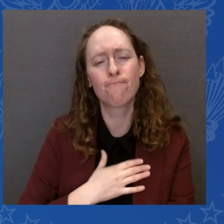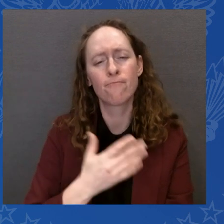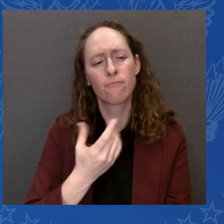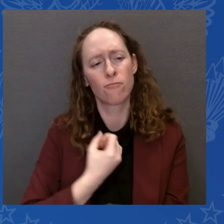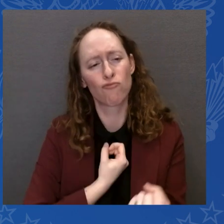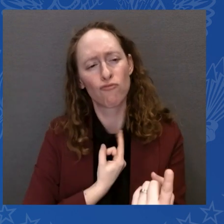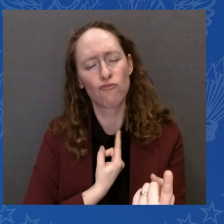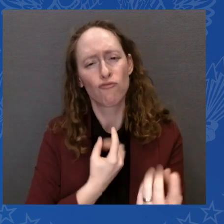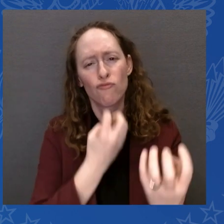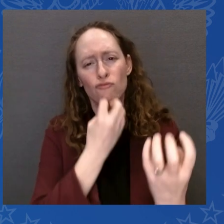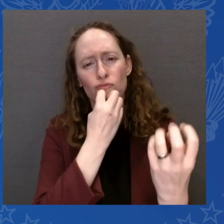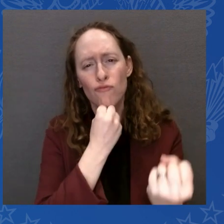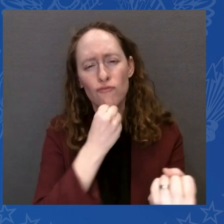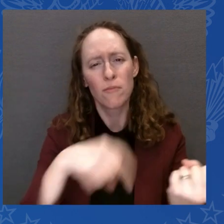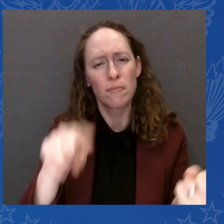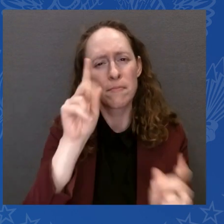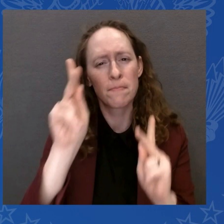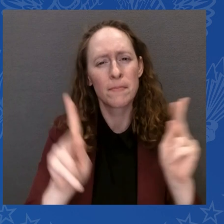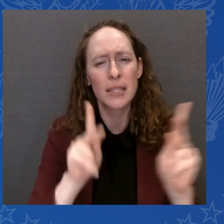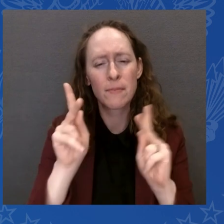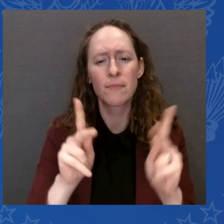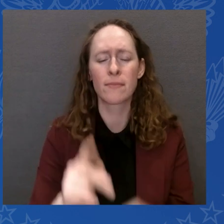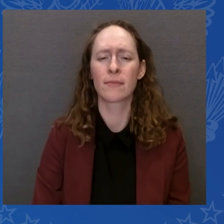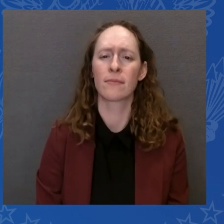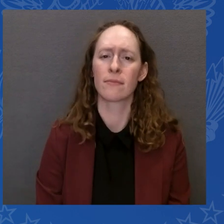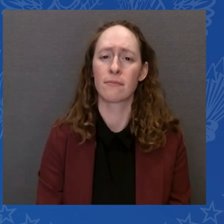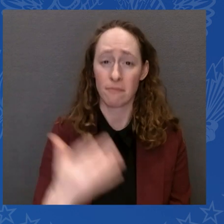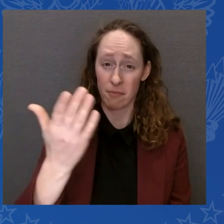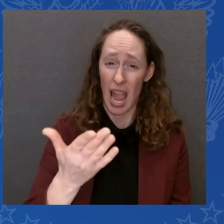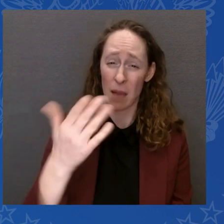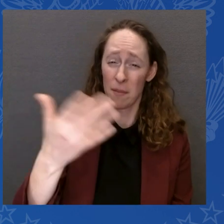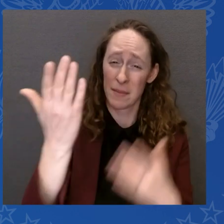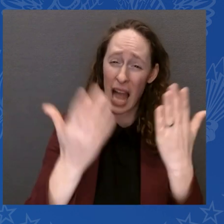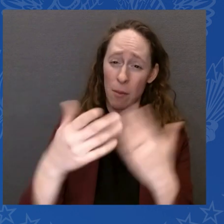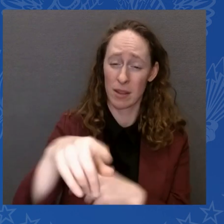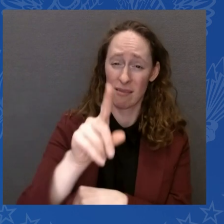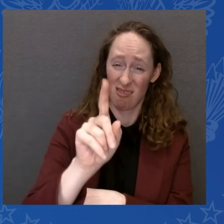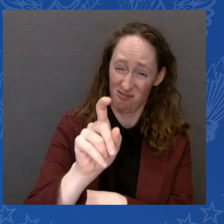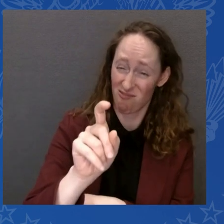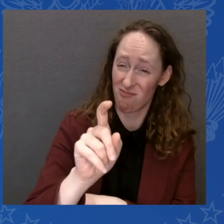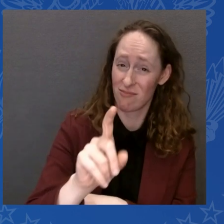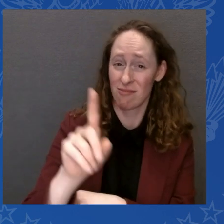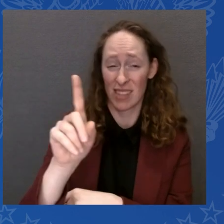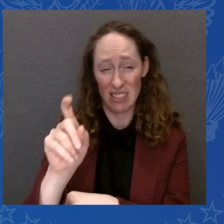that have been directly impacted by these kinds of experiences.